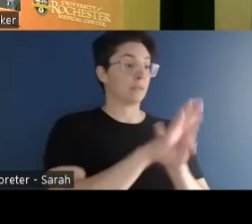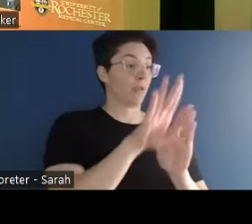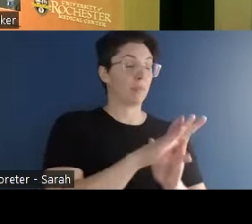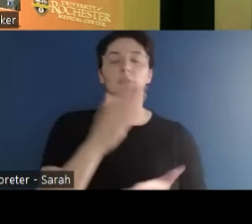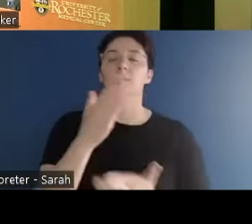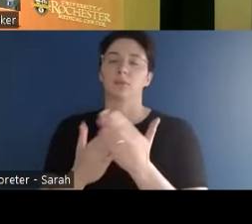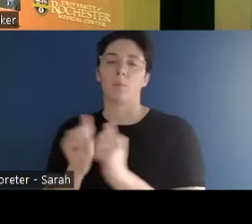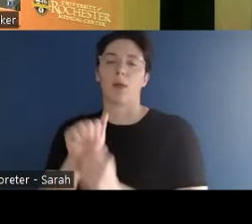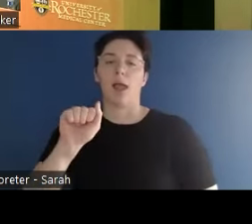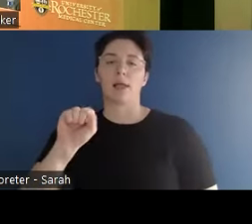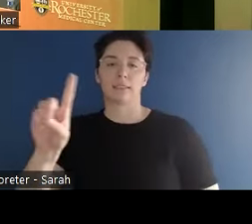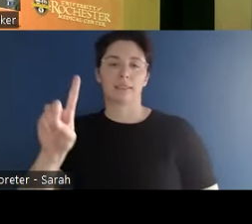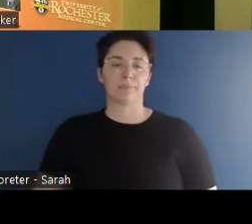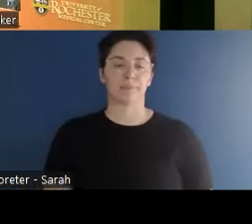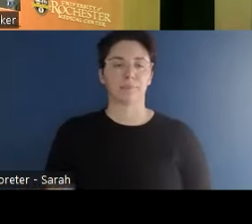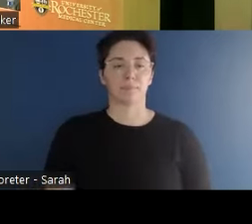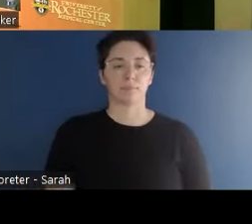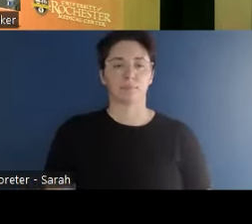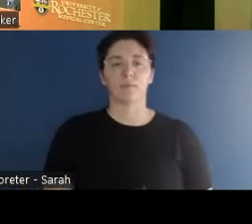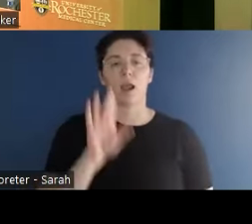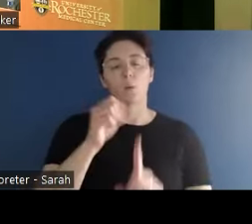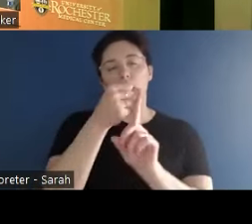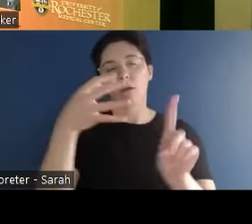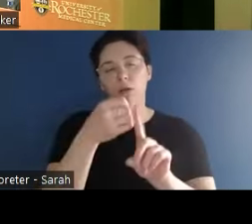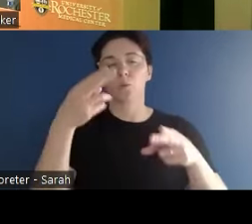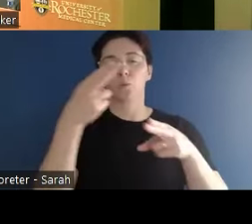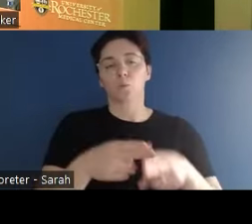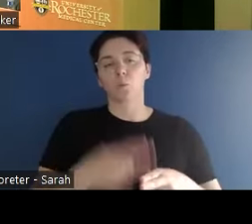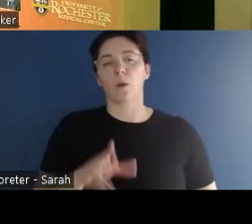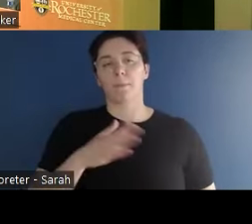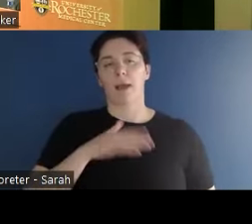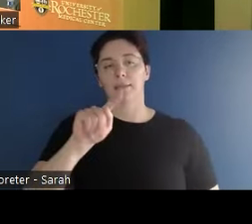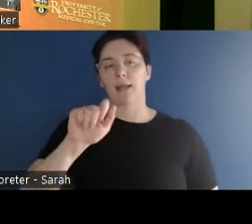I'm going to really briefly go through the tasks I use but I am happy to talk about it